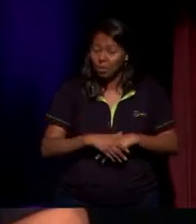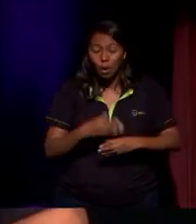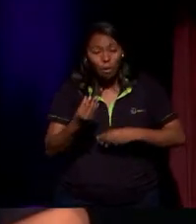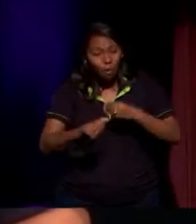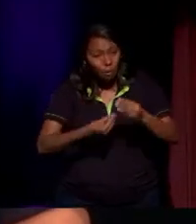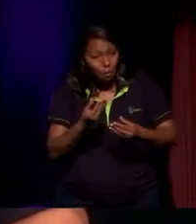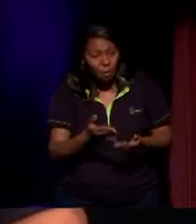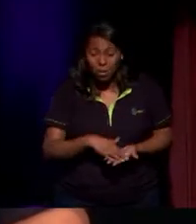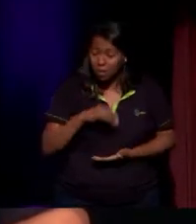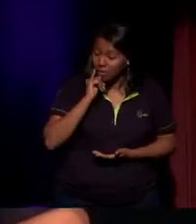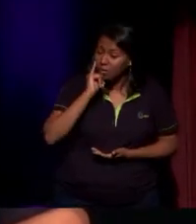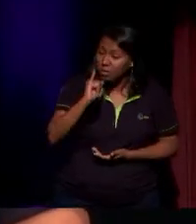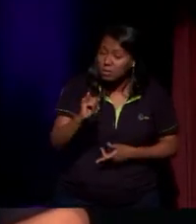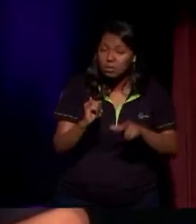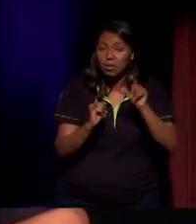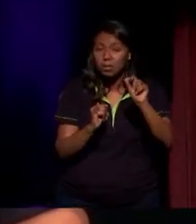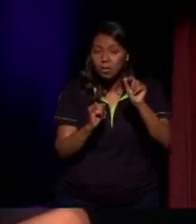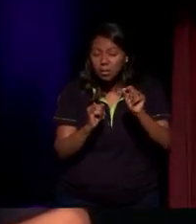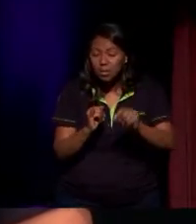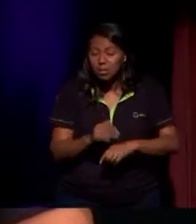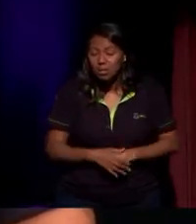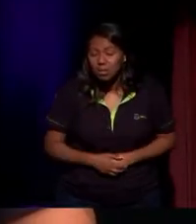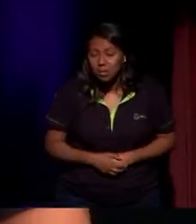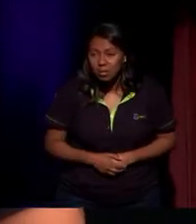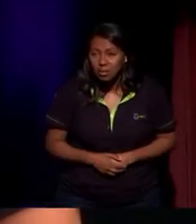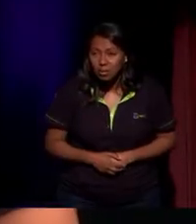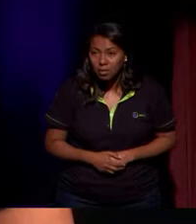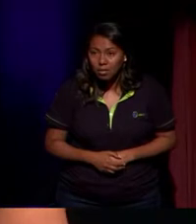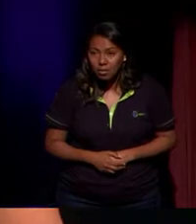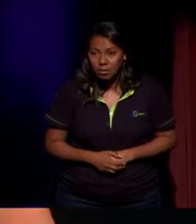telling you the following, even though I am called